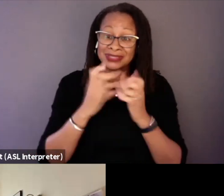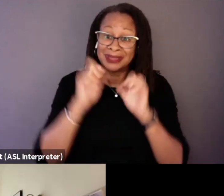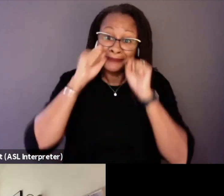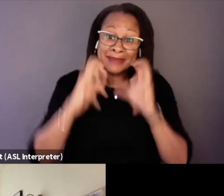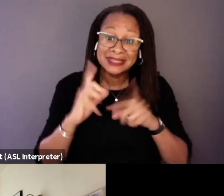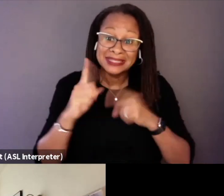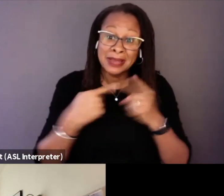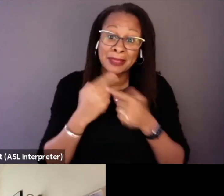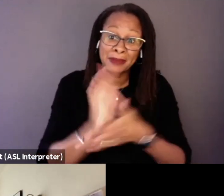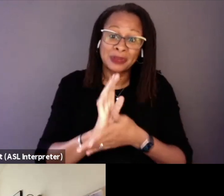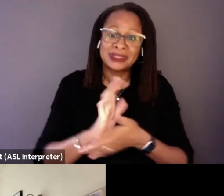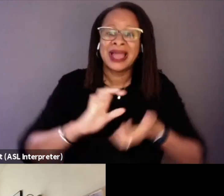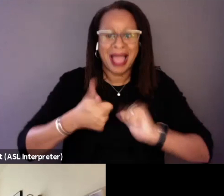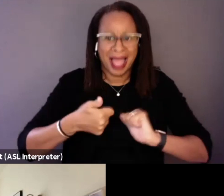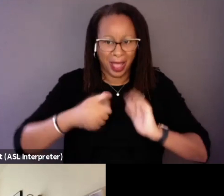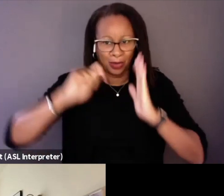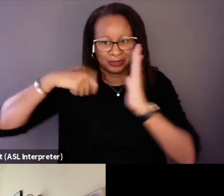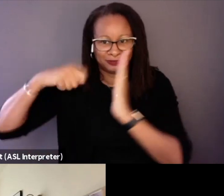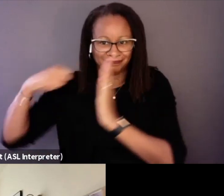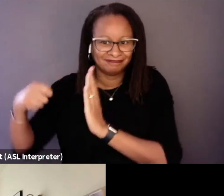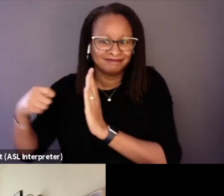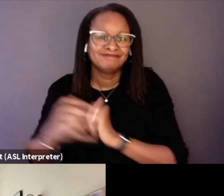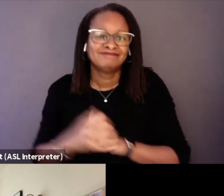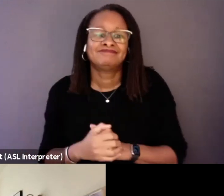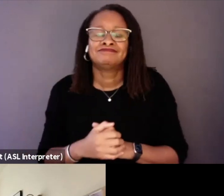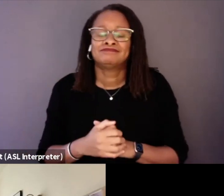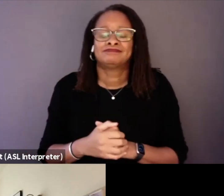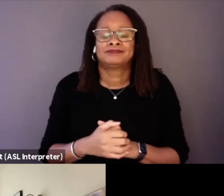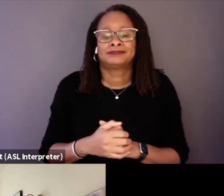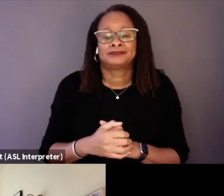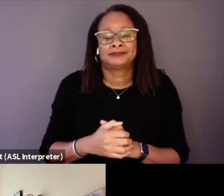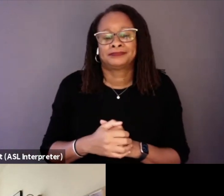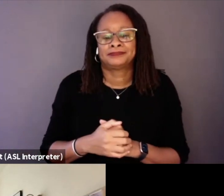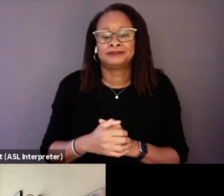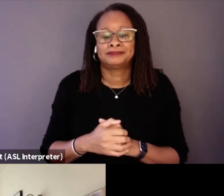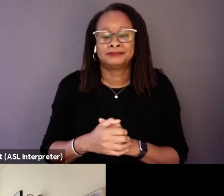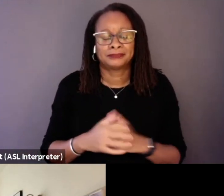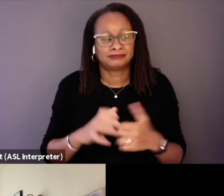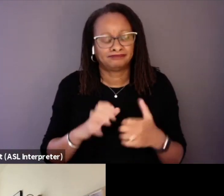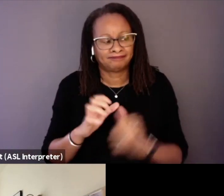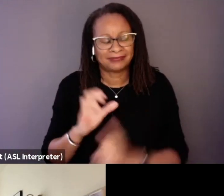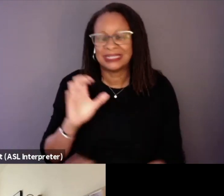is the way that you show all of this and the intimacy and the imagery.